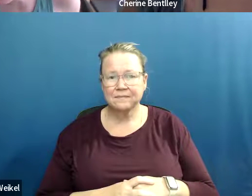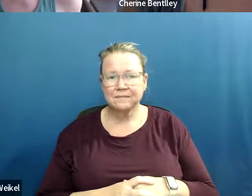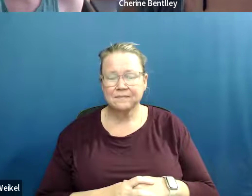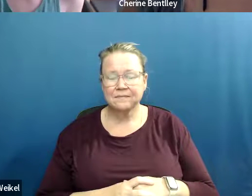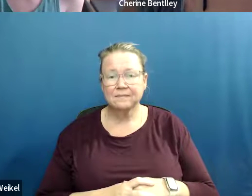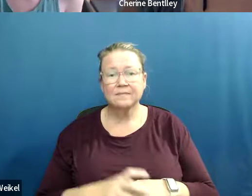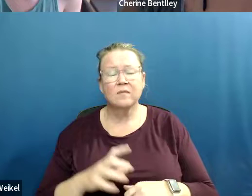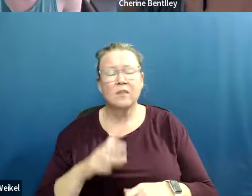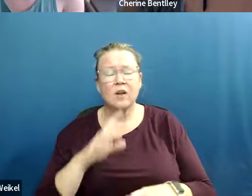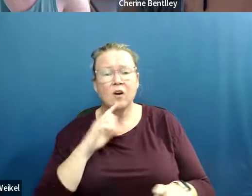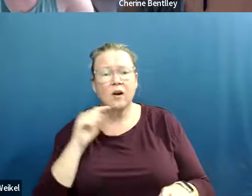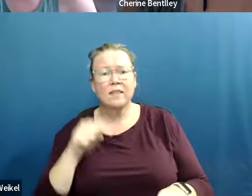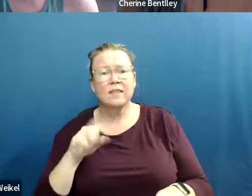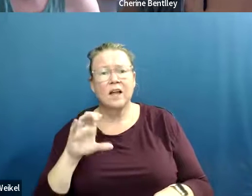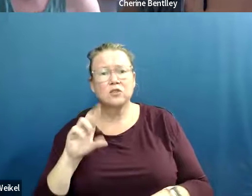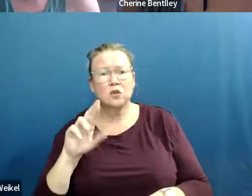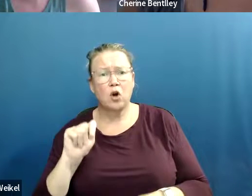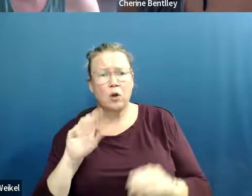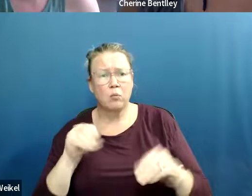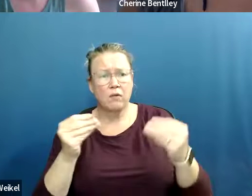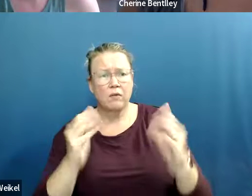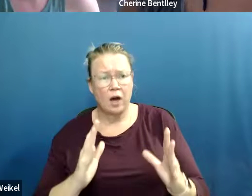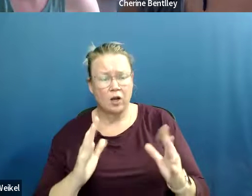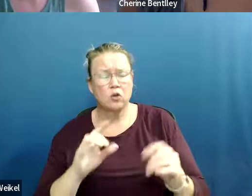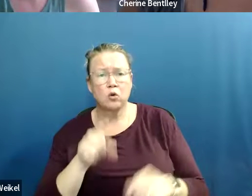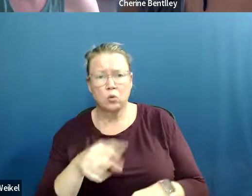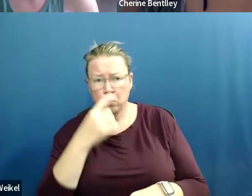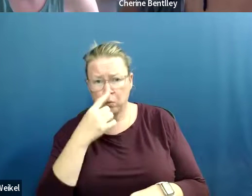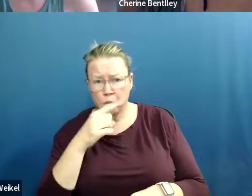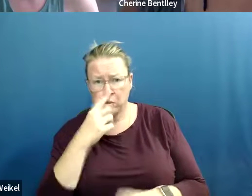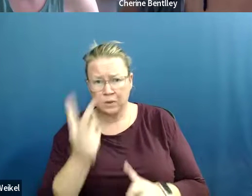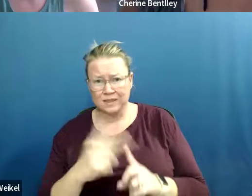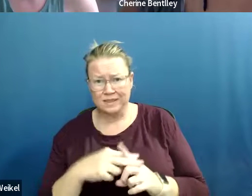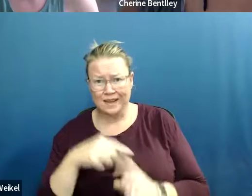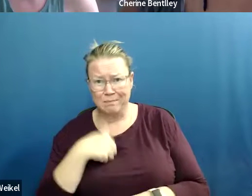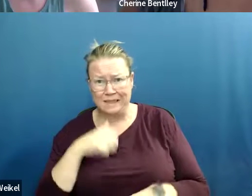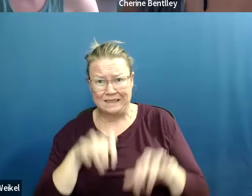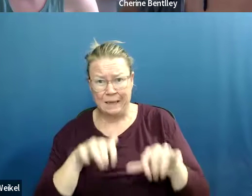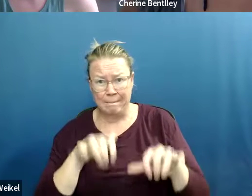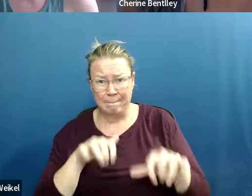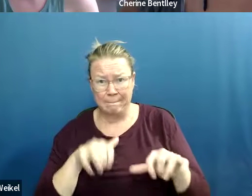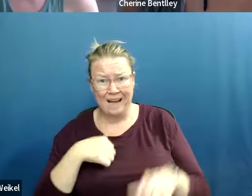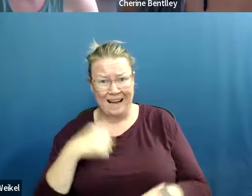Captioner Trish: This is the cart provider. Captioner Trish: Can you assign me to type, I think, is the